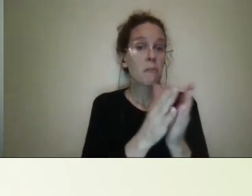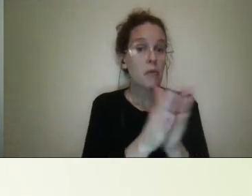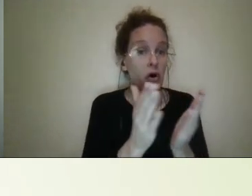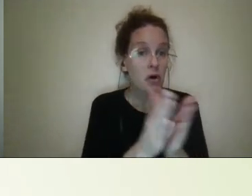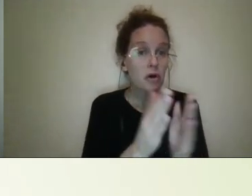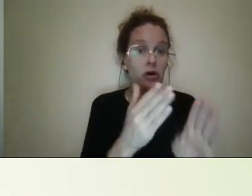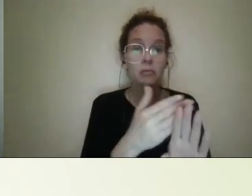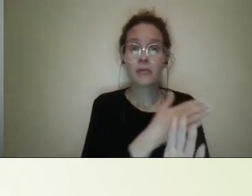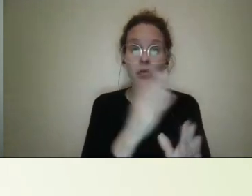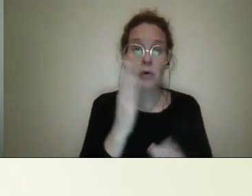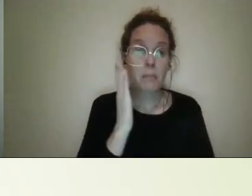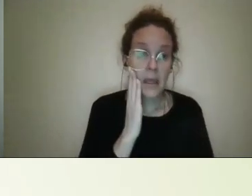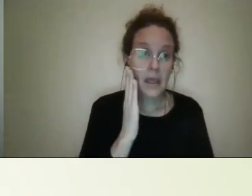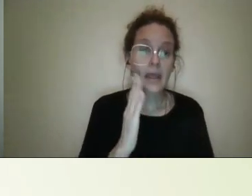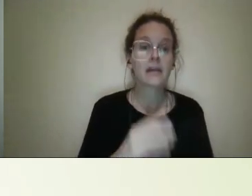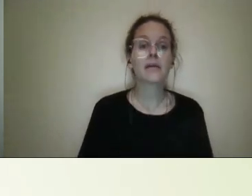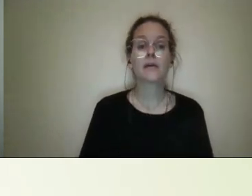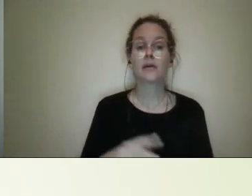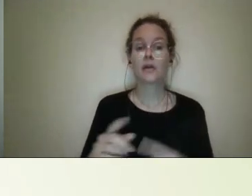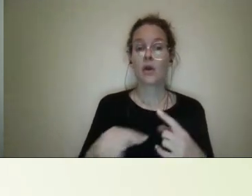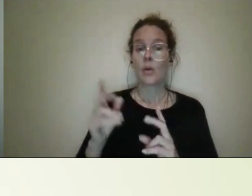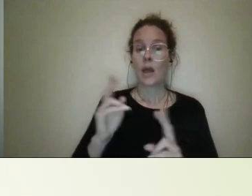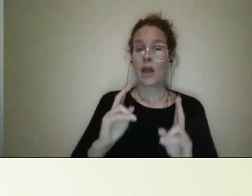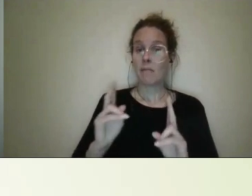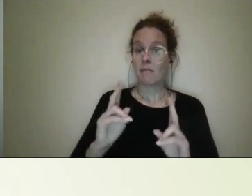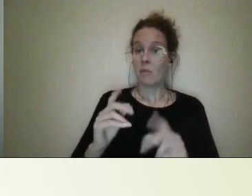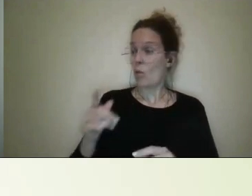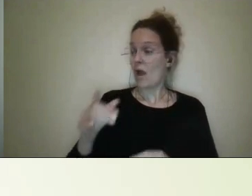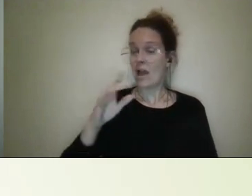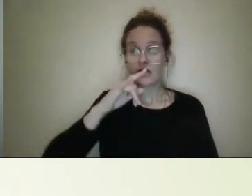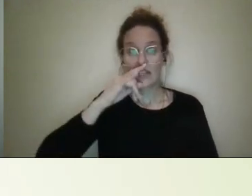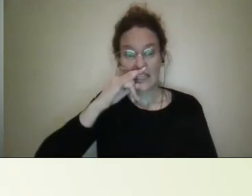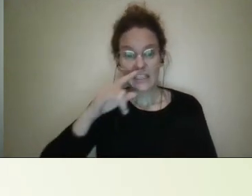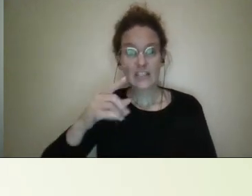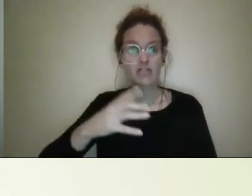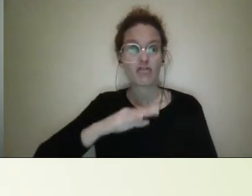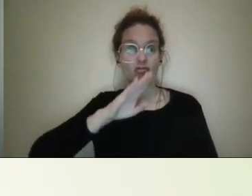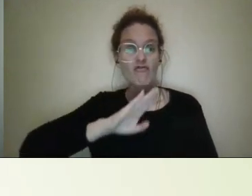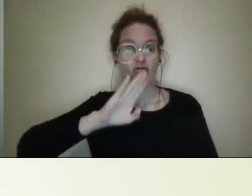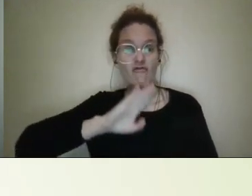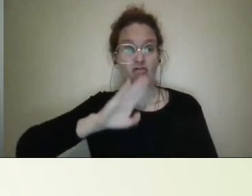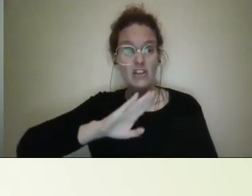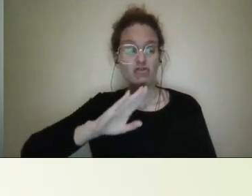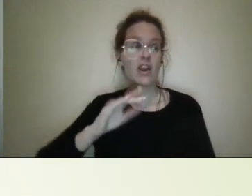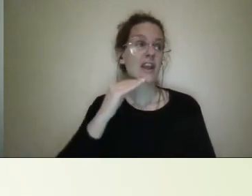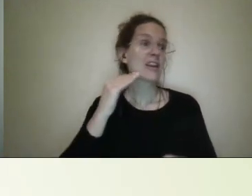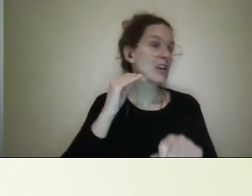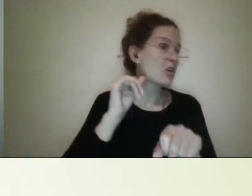Another example is crying when frustrated. When they're frustrated with homework or with